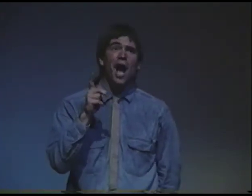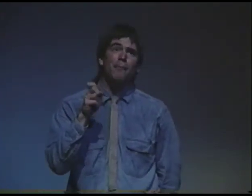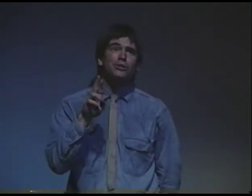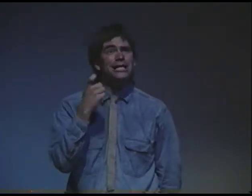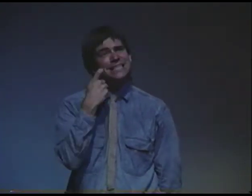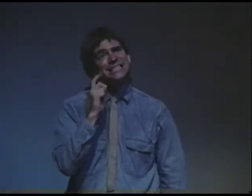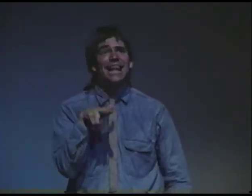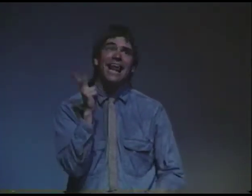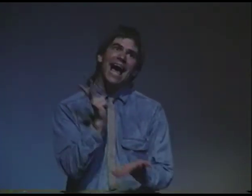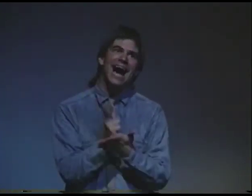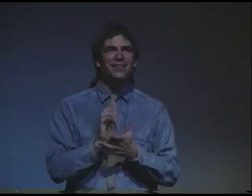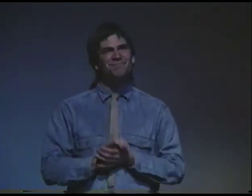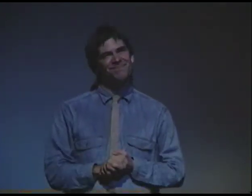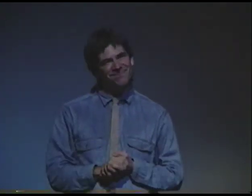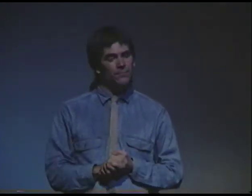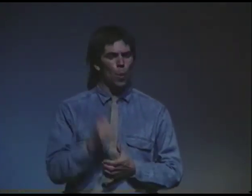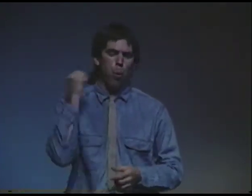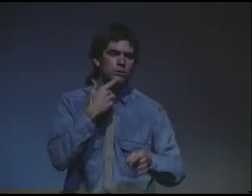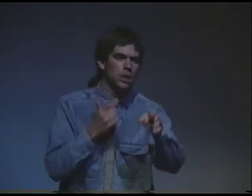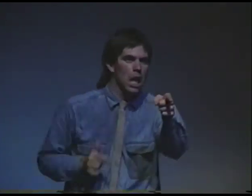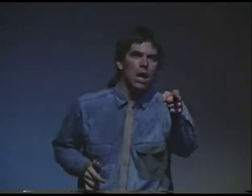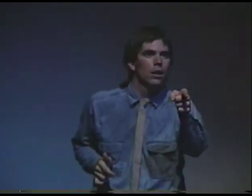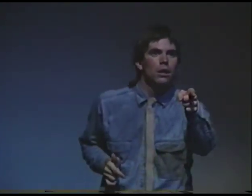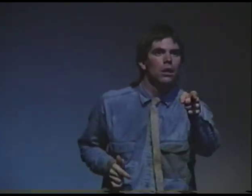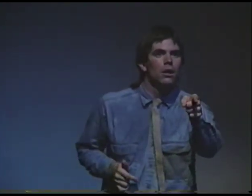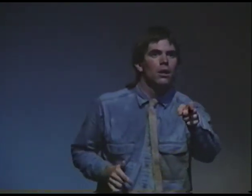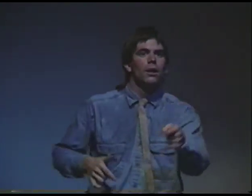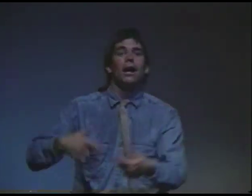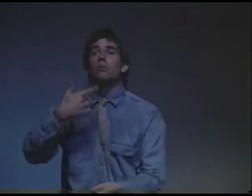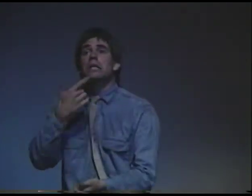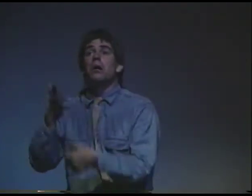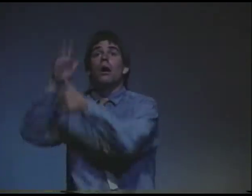the helicopter just landed. He won't say that.